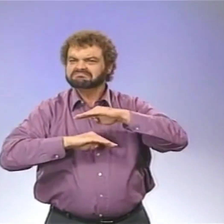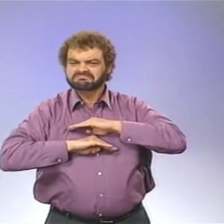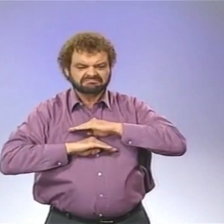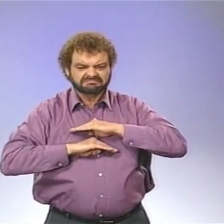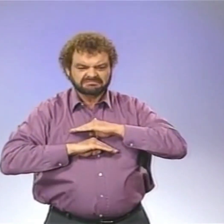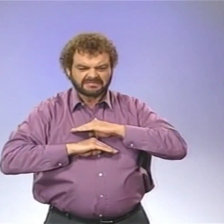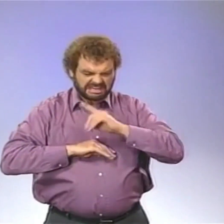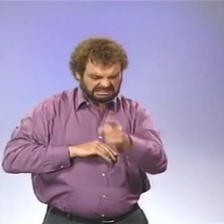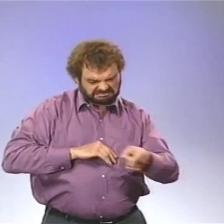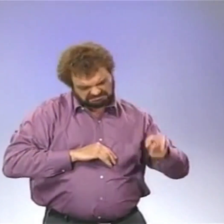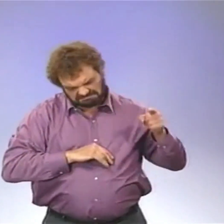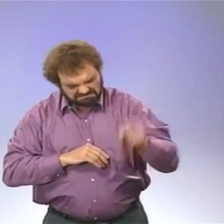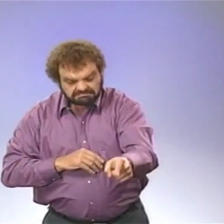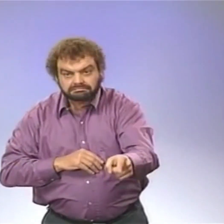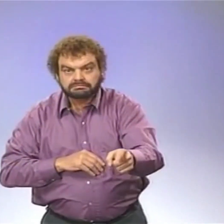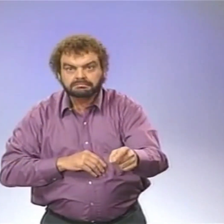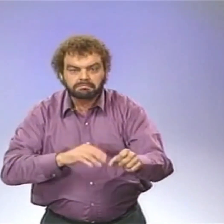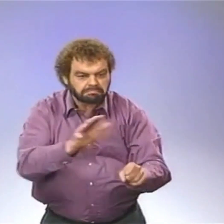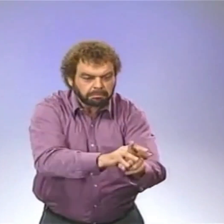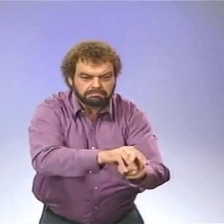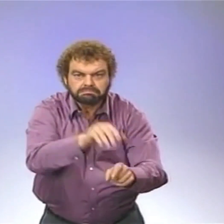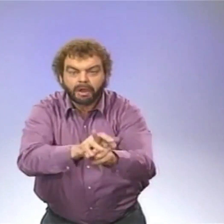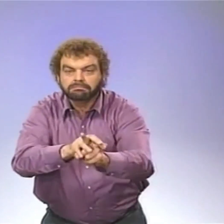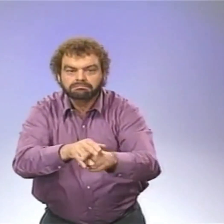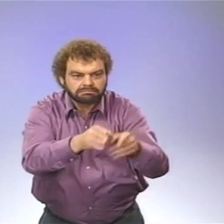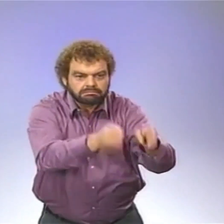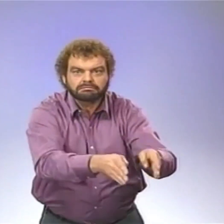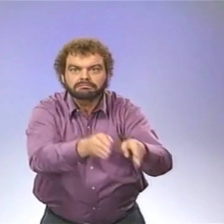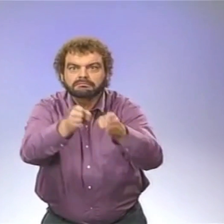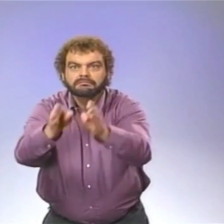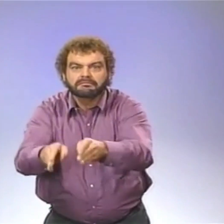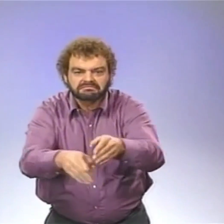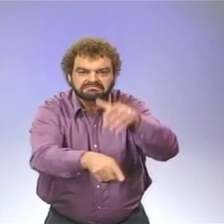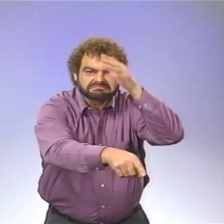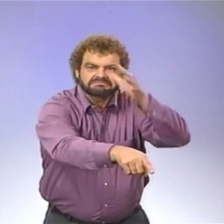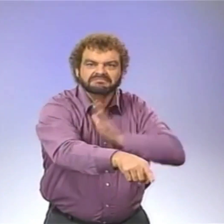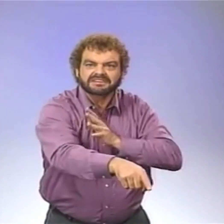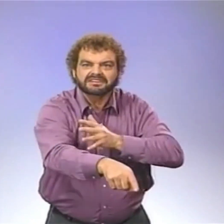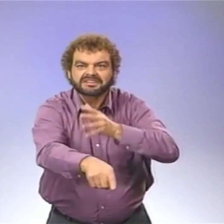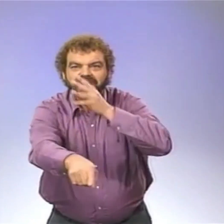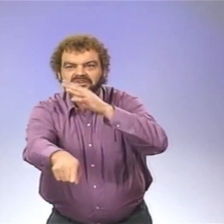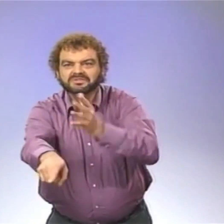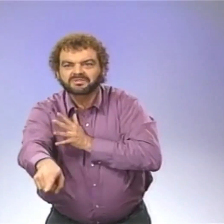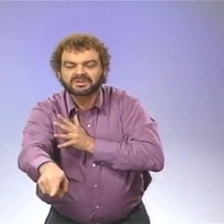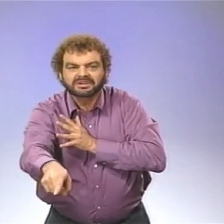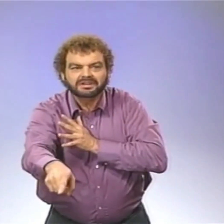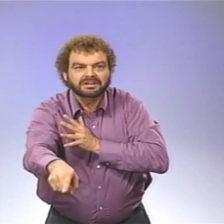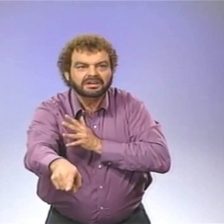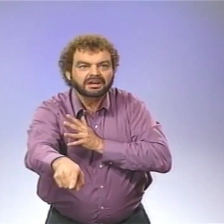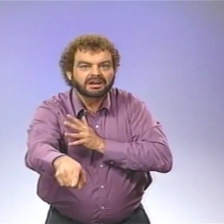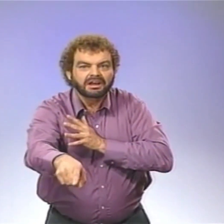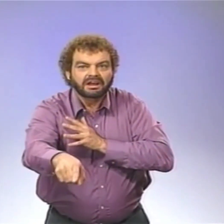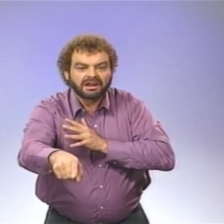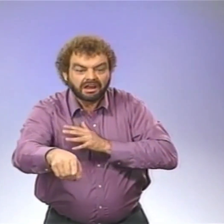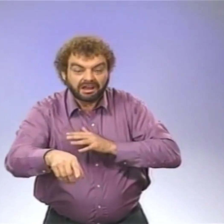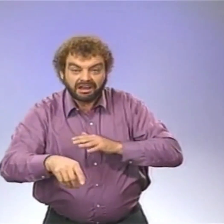kinds. And God saw that it was good. Then God said, Let us make mankind in our image and in our likeness, so they may